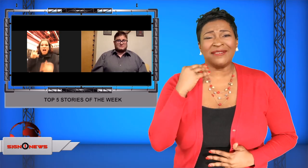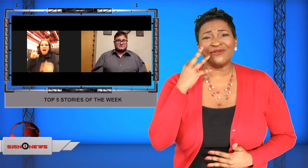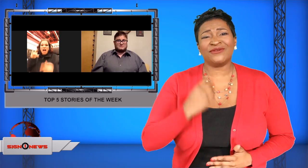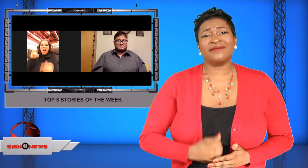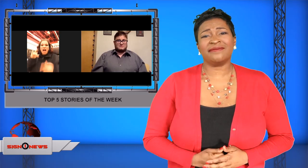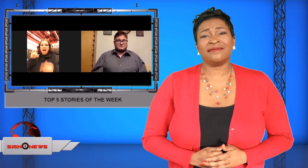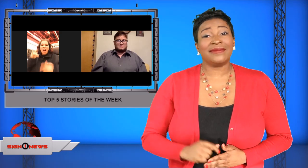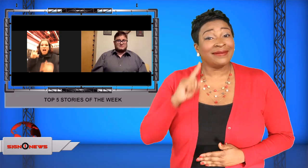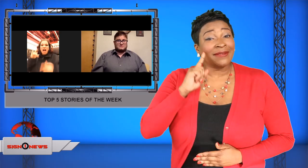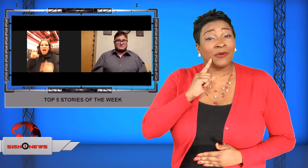in Atlanta.